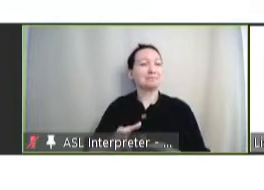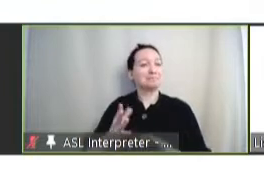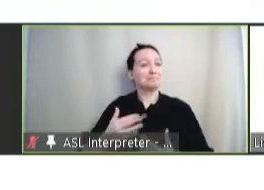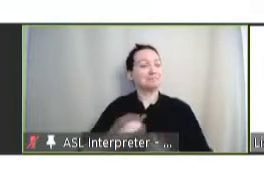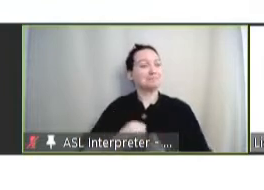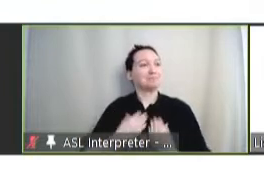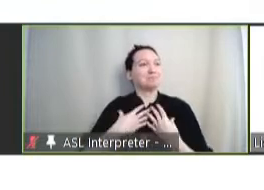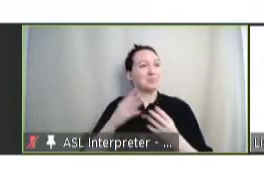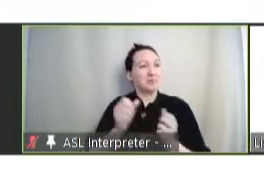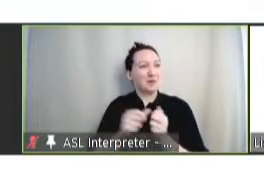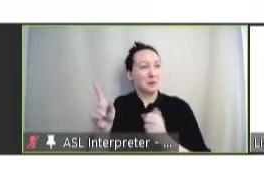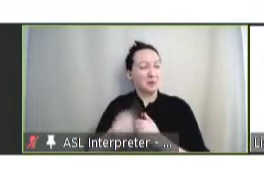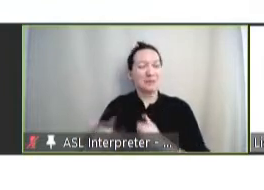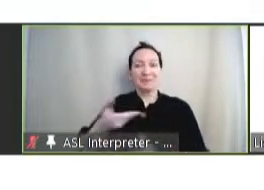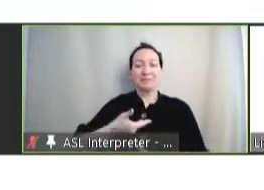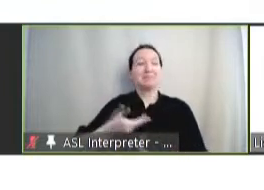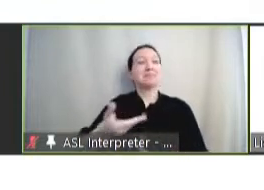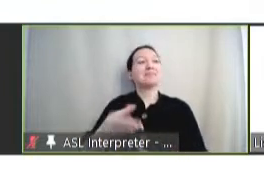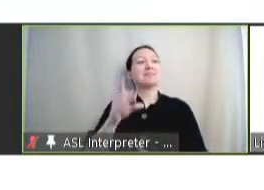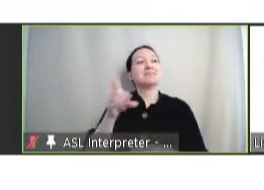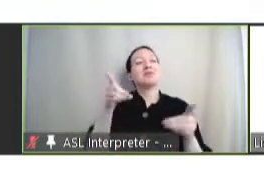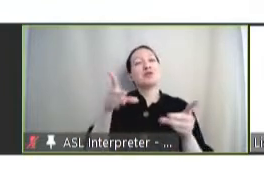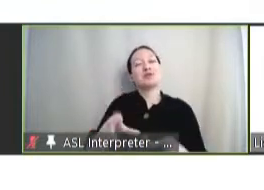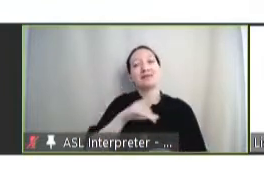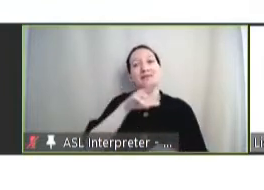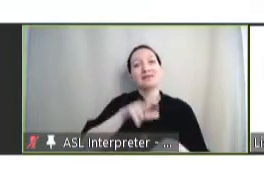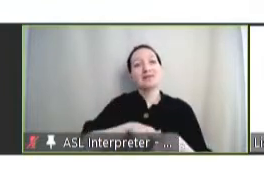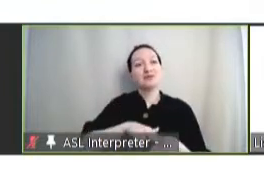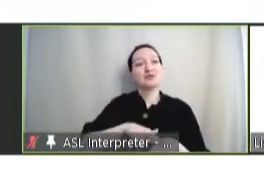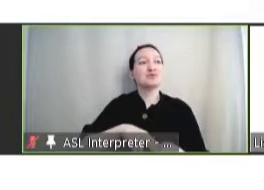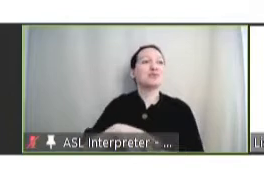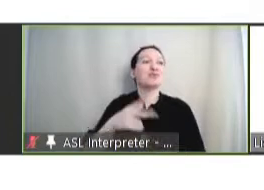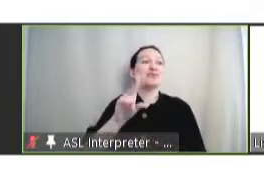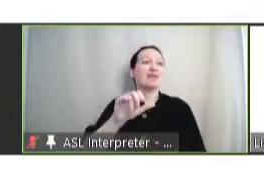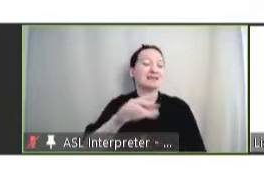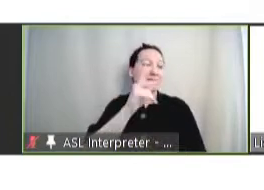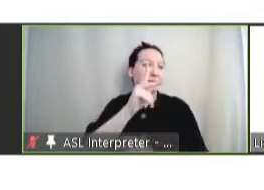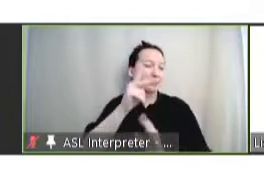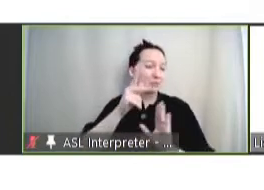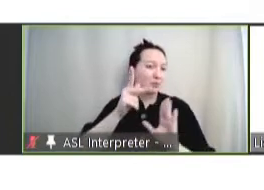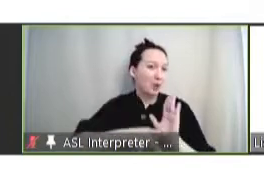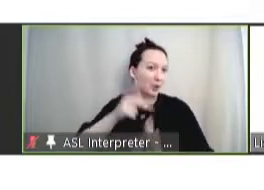an invitation from the director of the National Vaccine Program, Admiral Levine, NVAC chair,